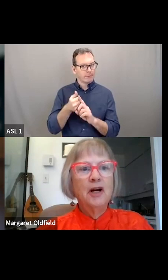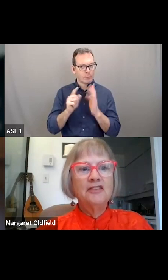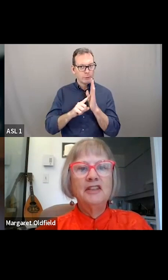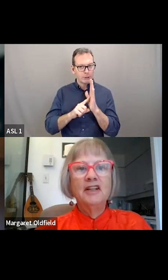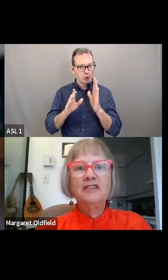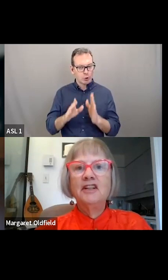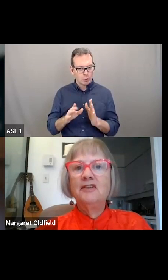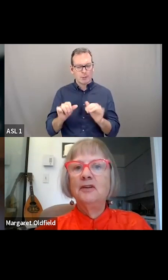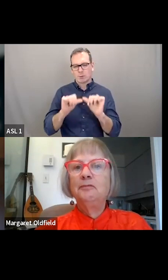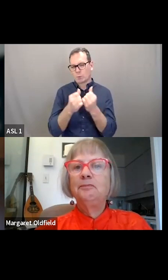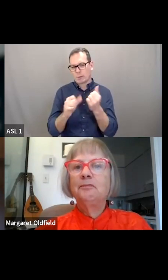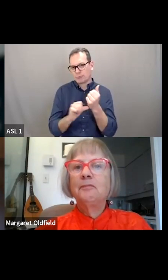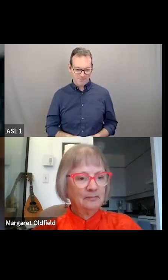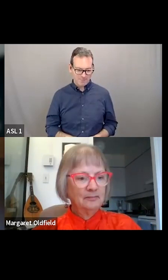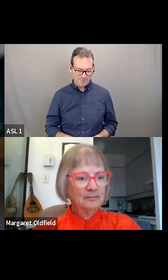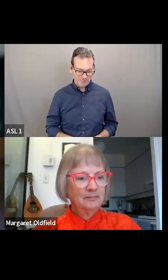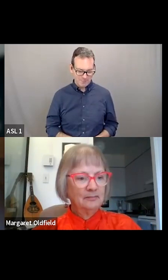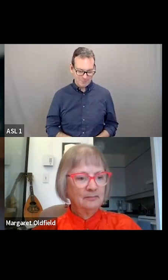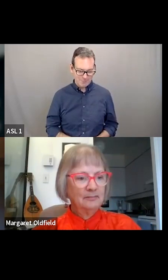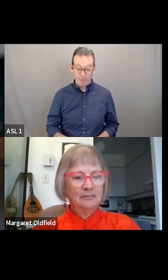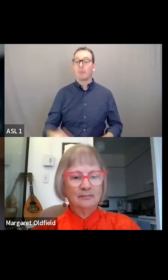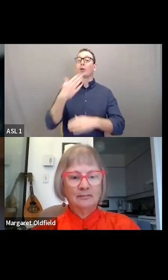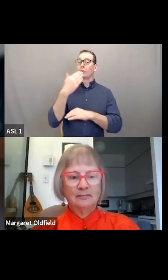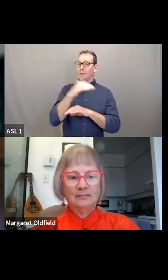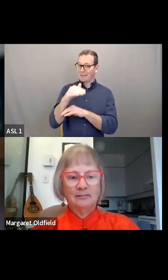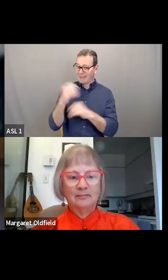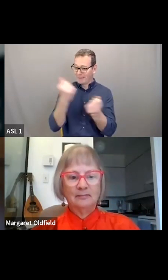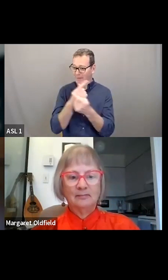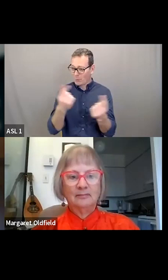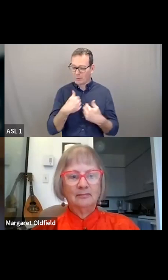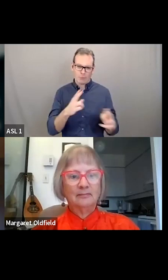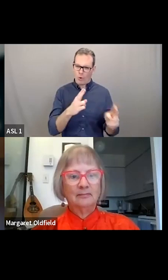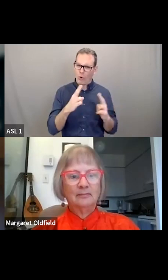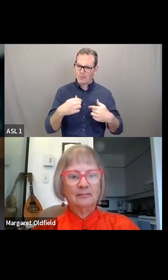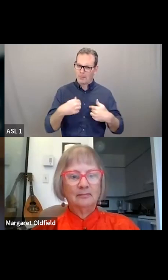Policy Ontario good afternoon everyone it's an honor to be here and thank you all my fellow